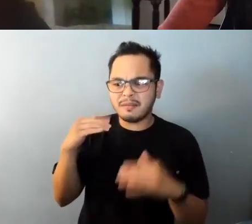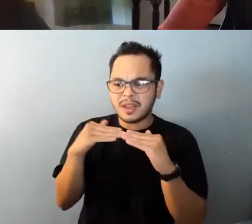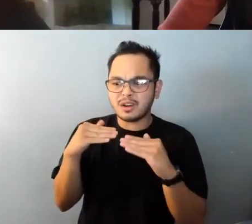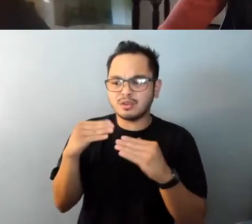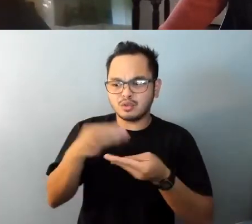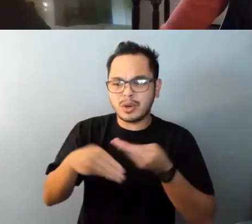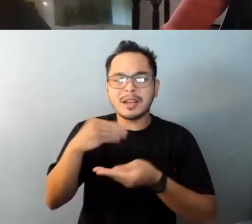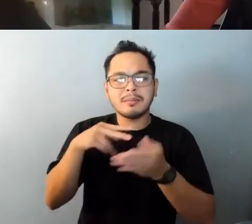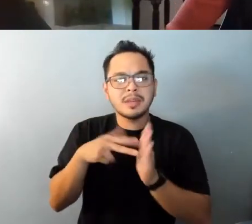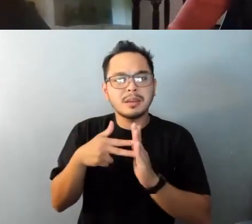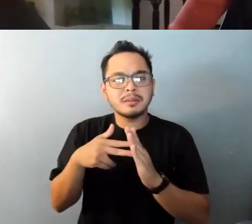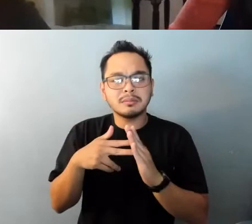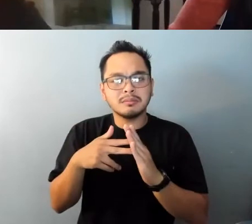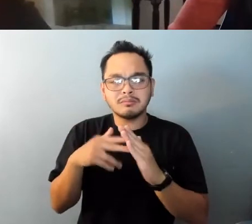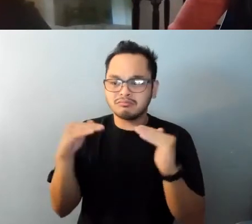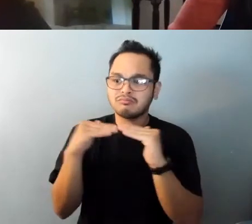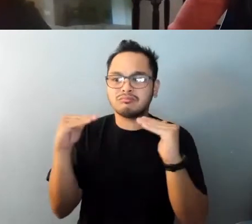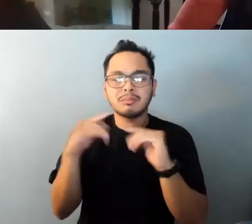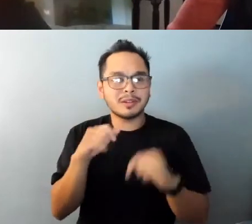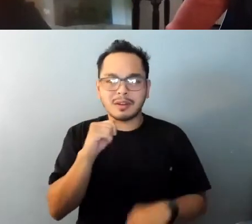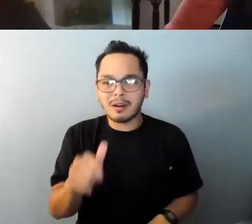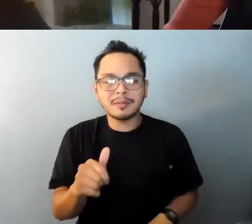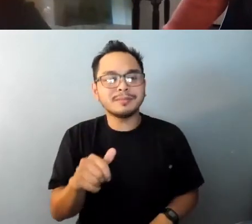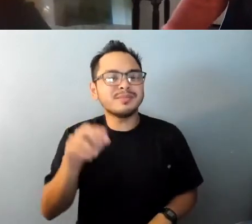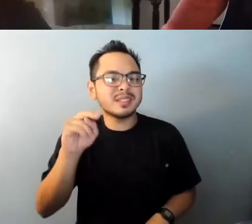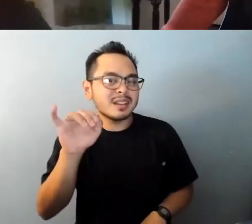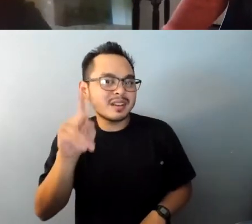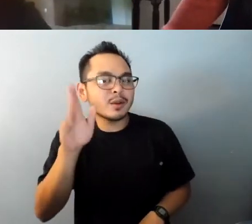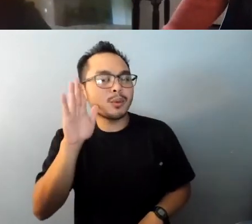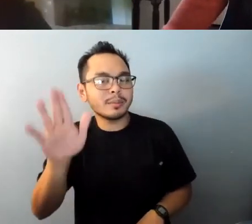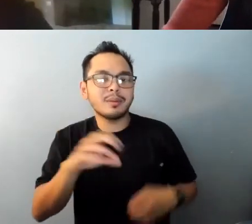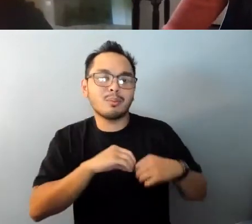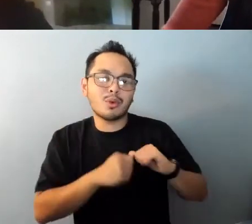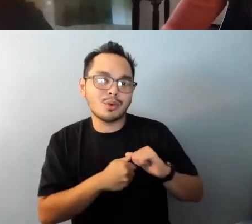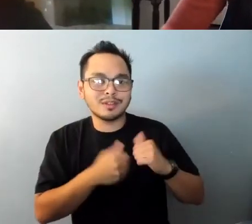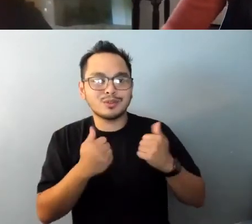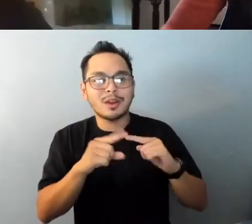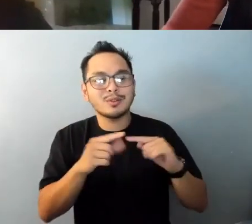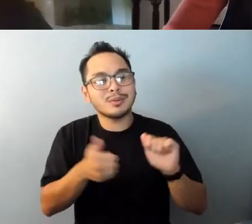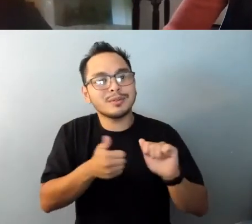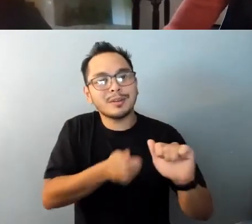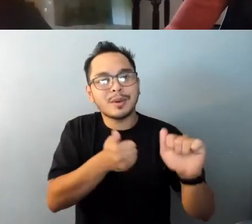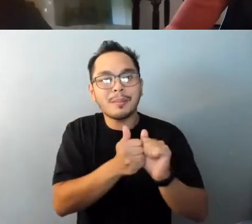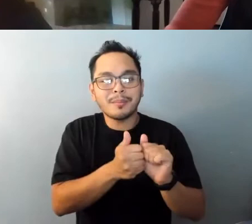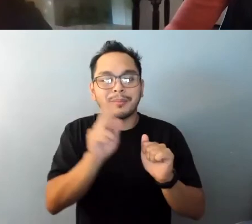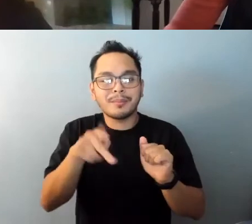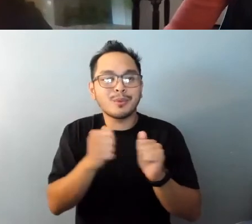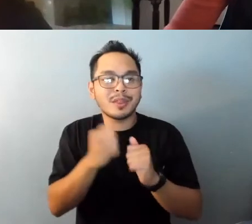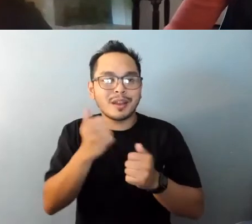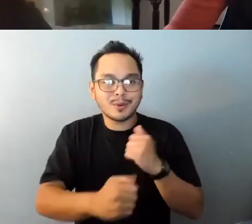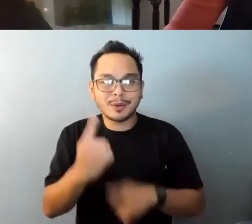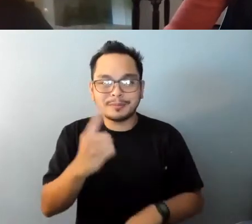And Nick is potentially broken trying to keep up with everyone, I know that for sure. Is